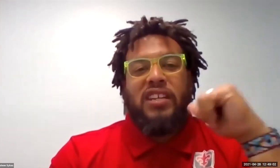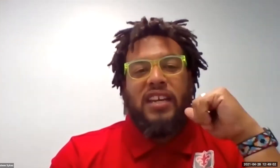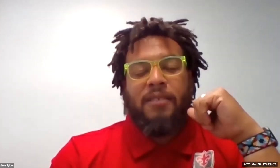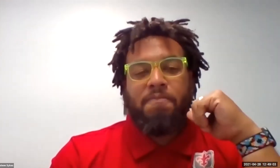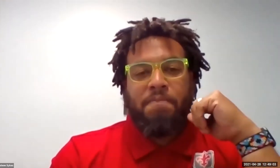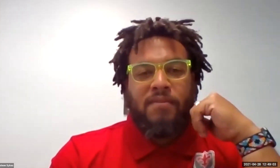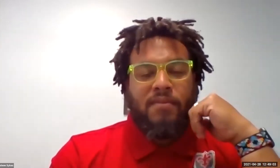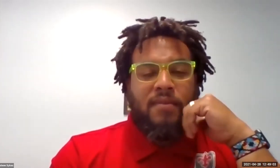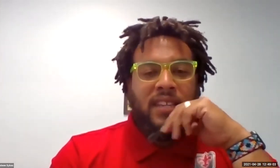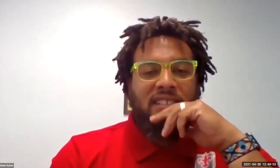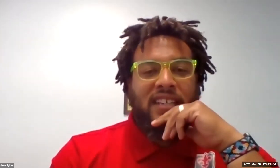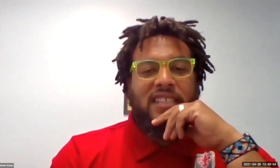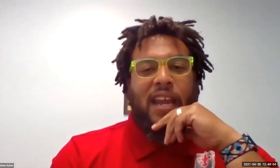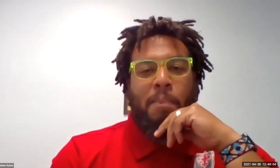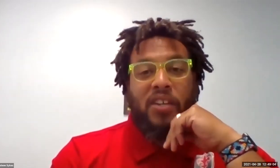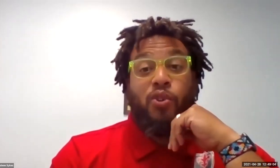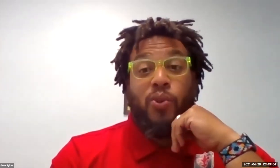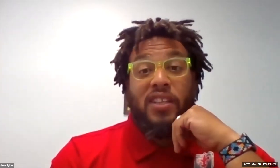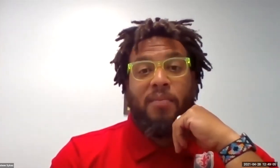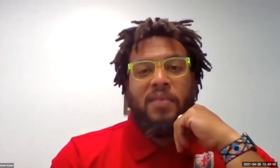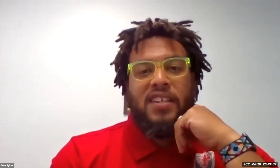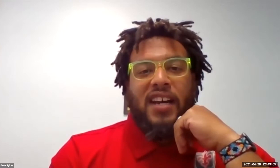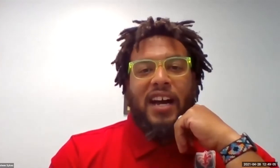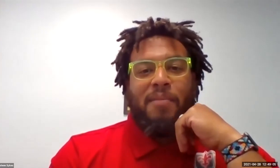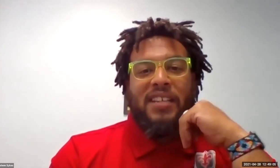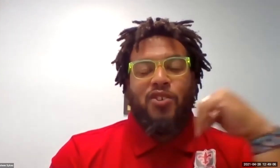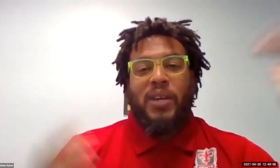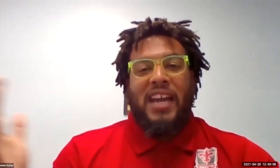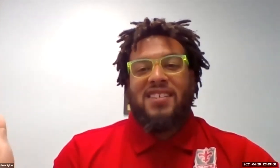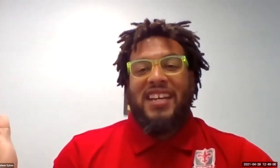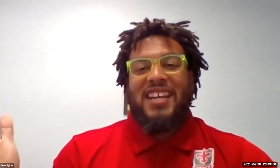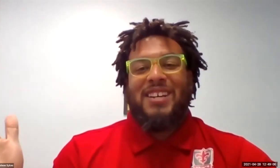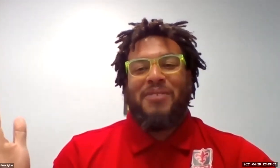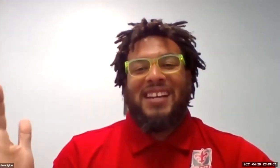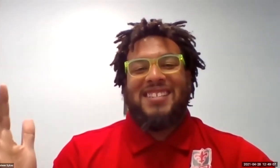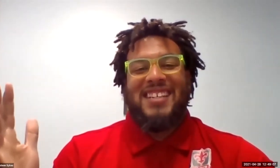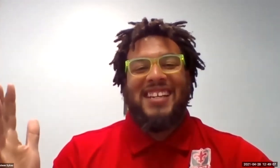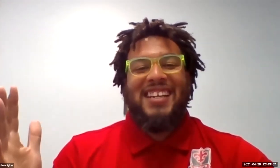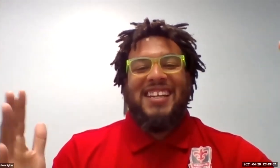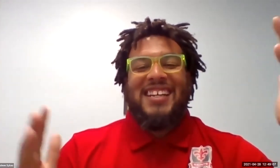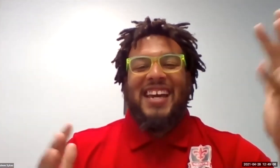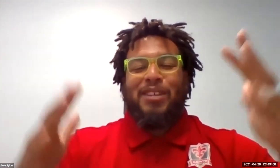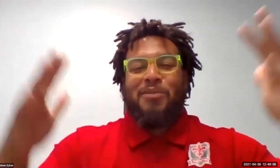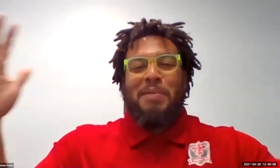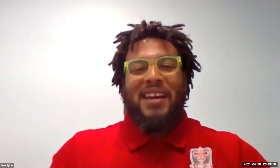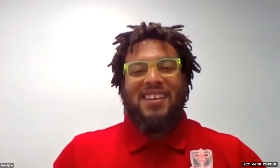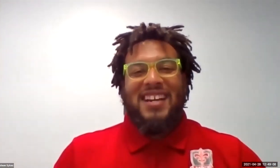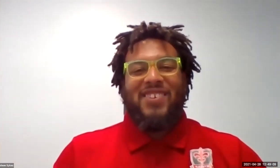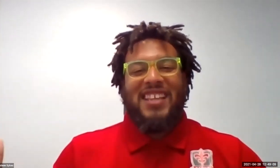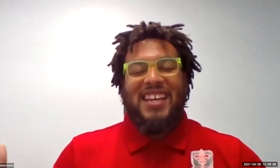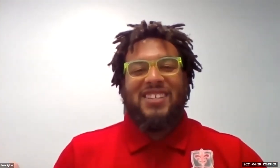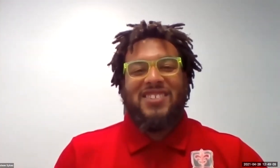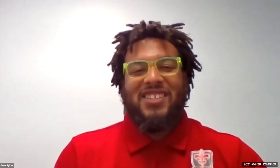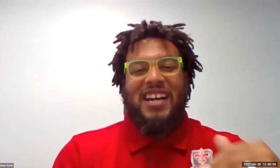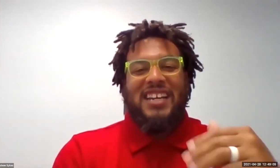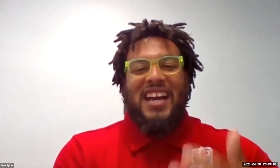Everyone had a sheet cake for their birthday. Fond memory. I will never forget it.